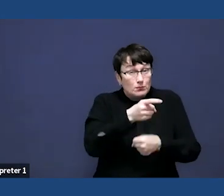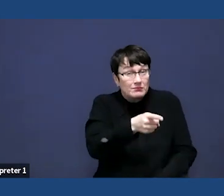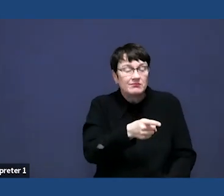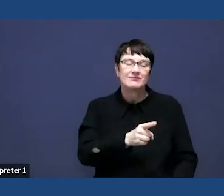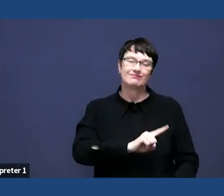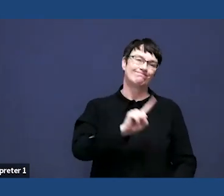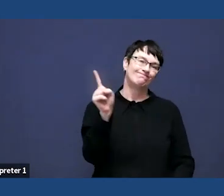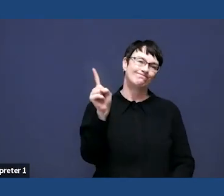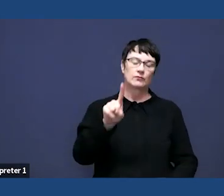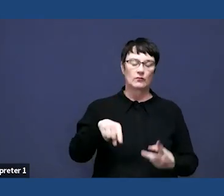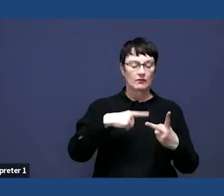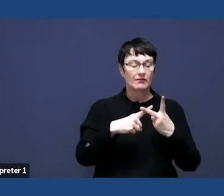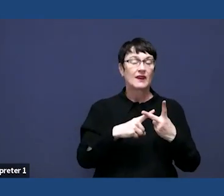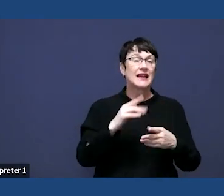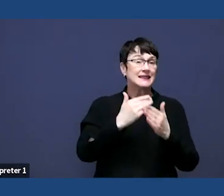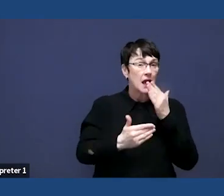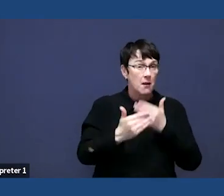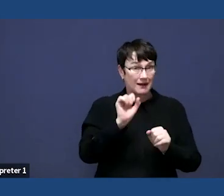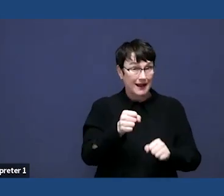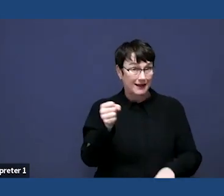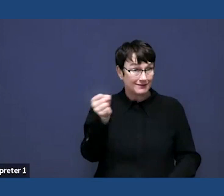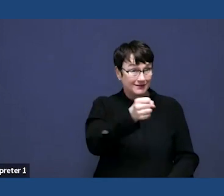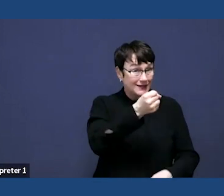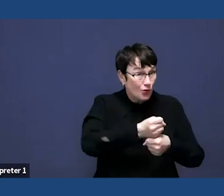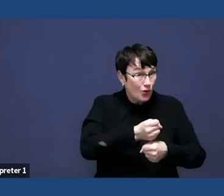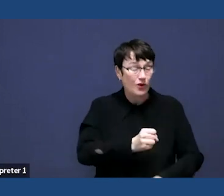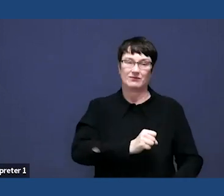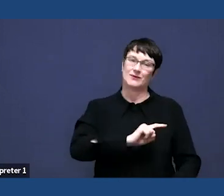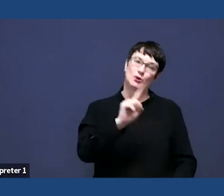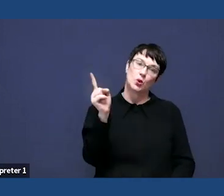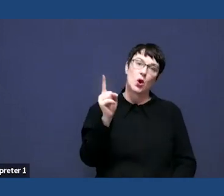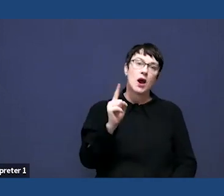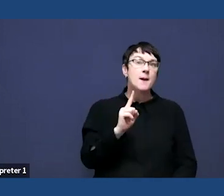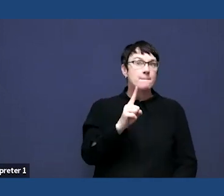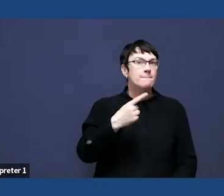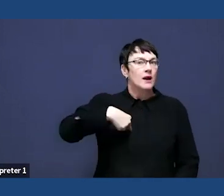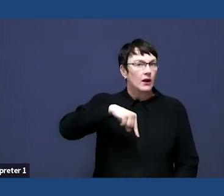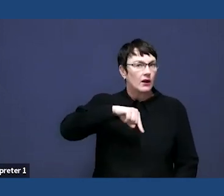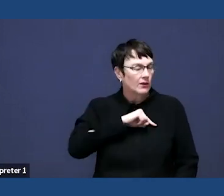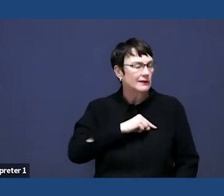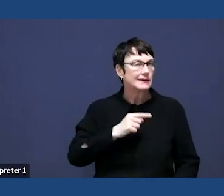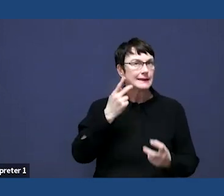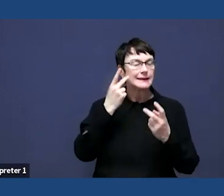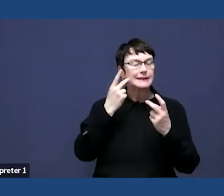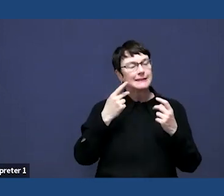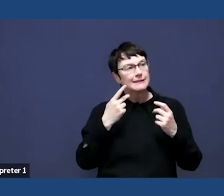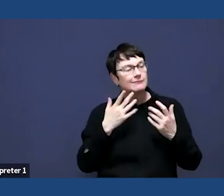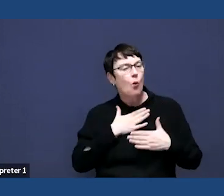that having older people in the workplace could see how they could modify some of those